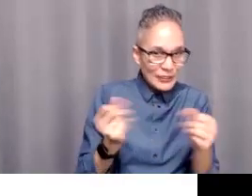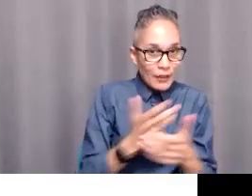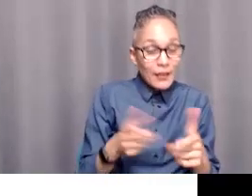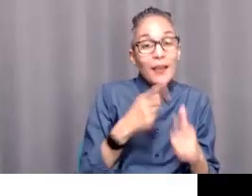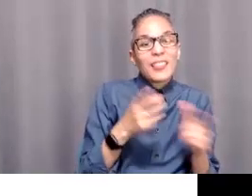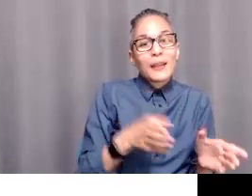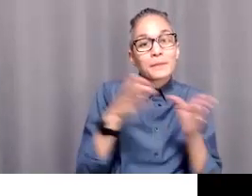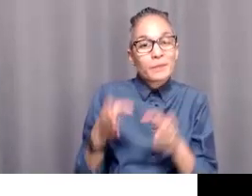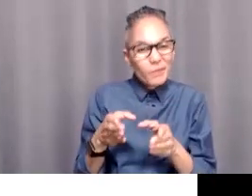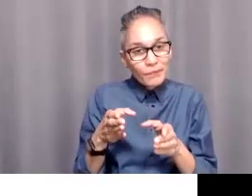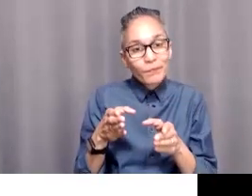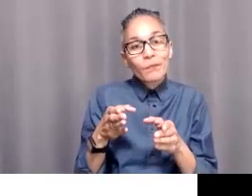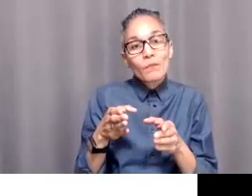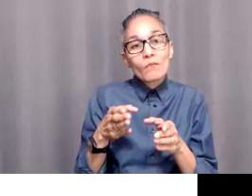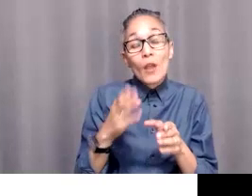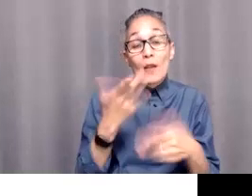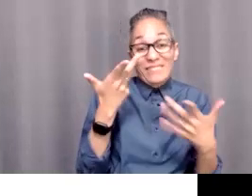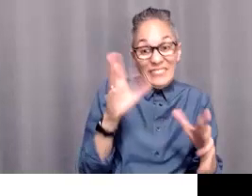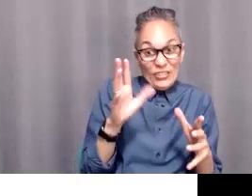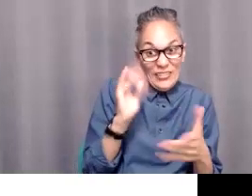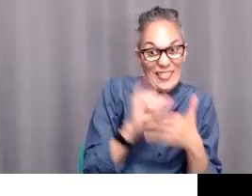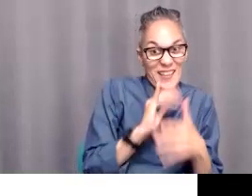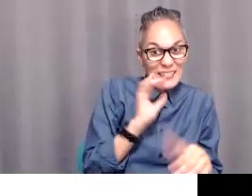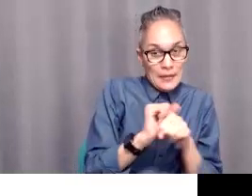And then once she's done with that, then she'll post